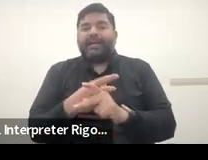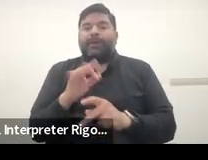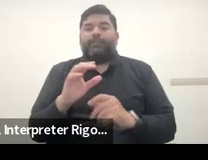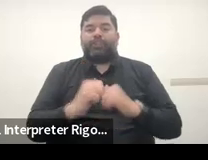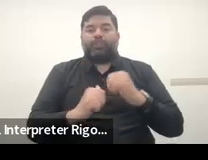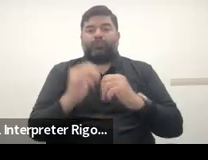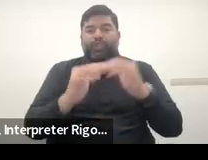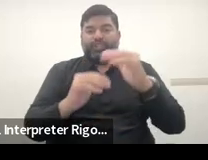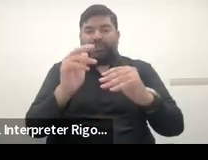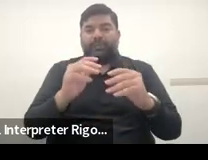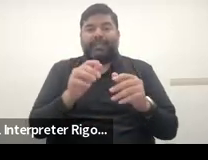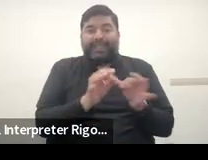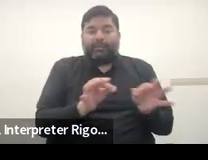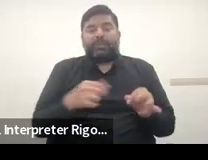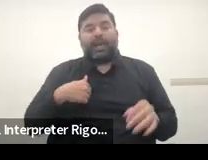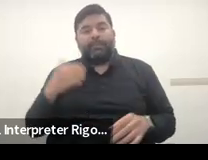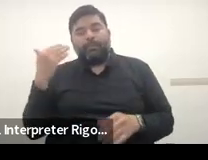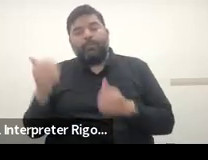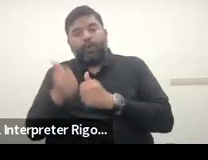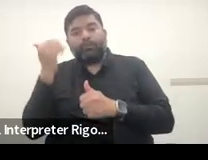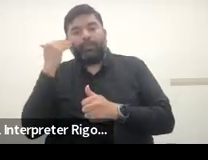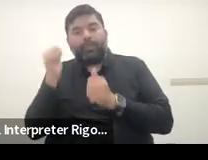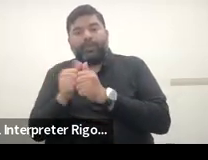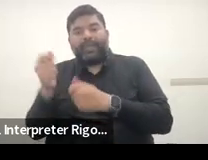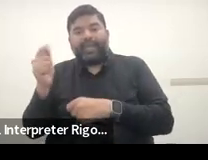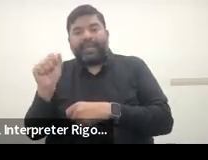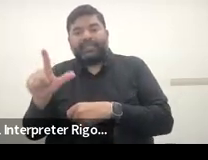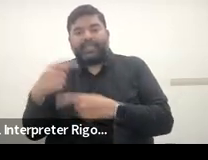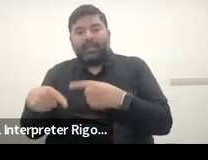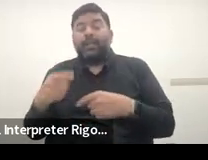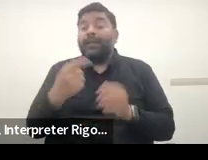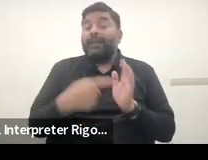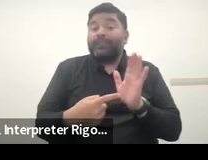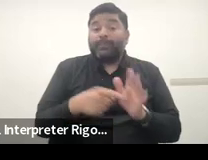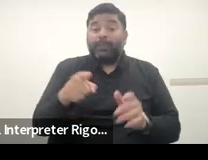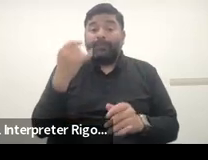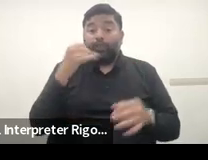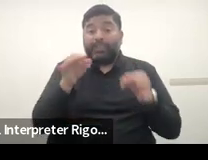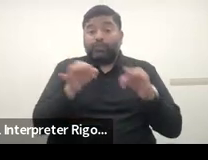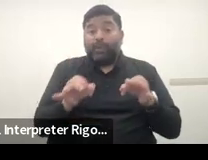with ASL. For example if you're describing a car accident you'll use the 3 handshape to